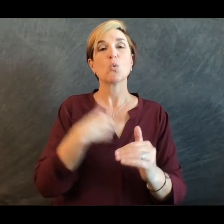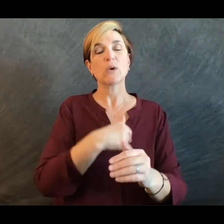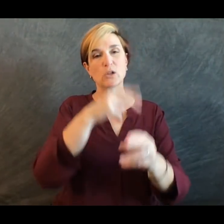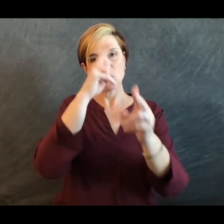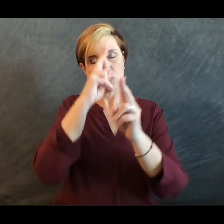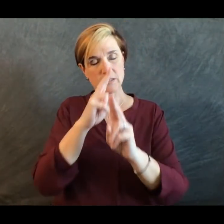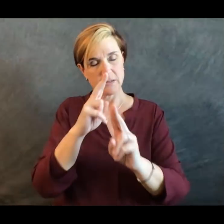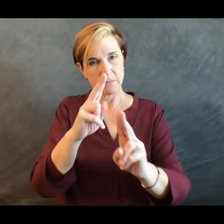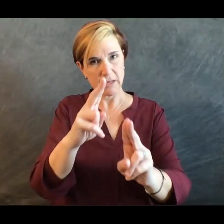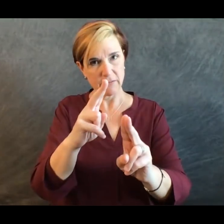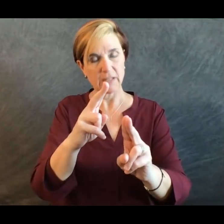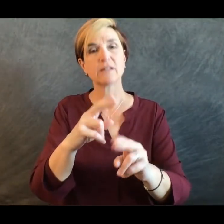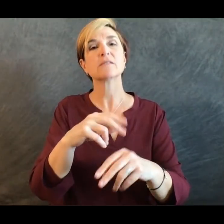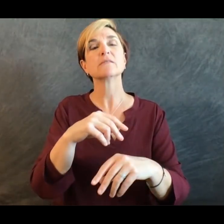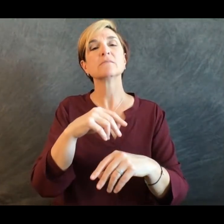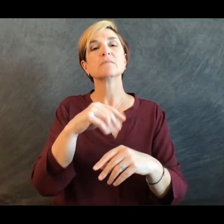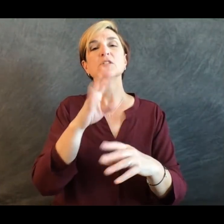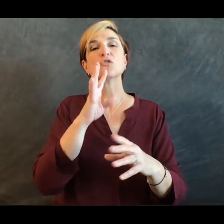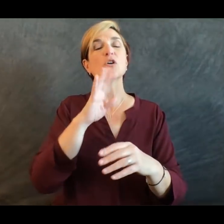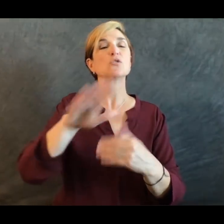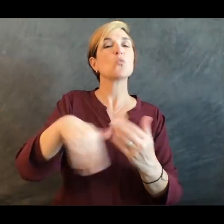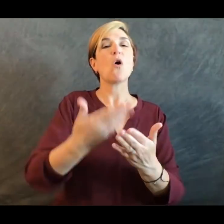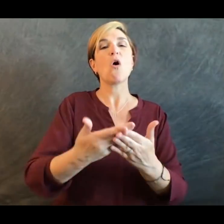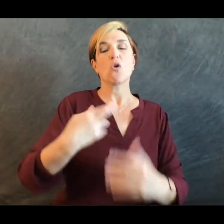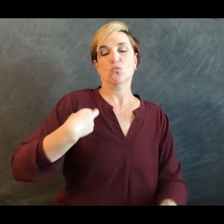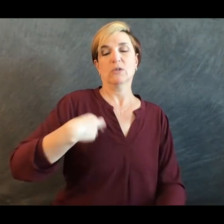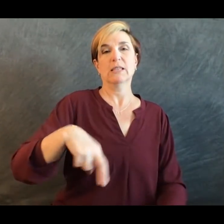church communities around this country and all the places of worship to